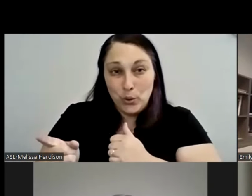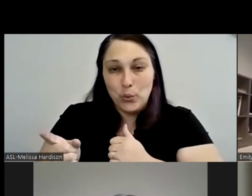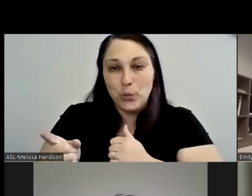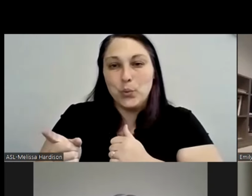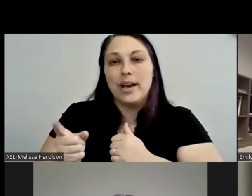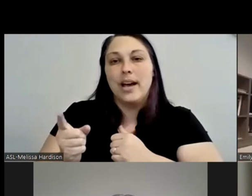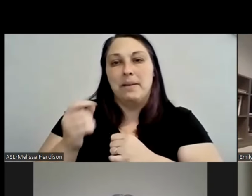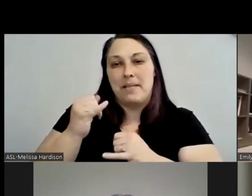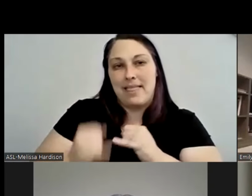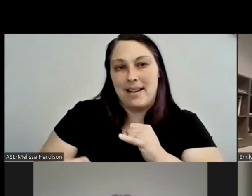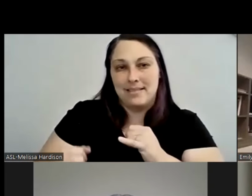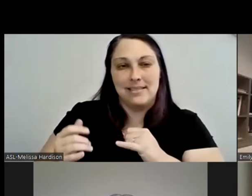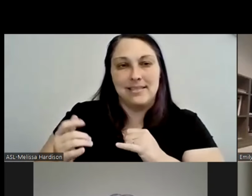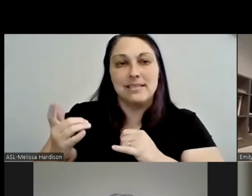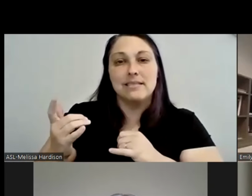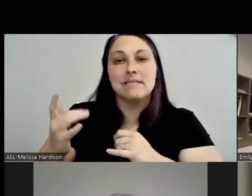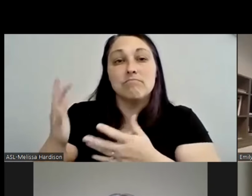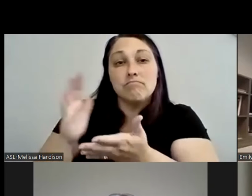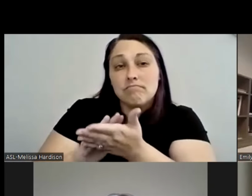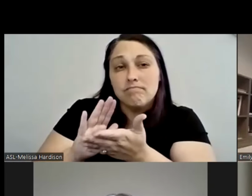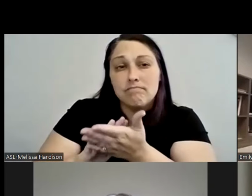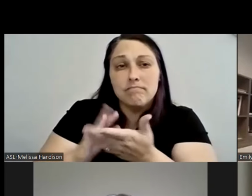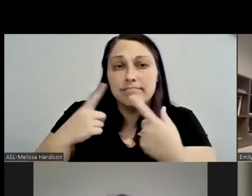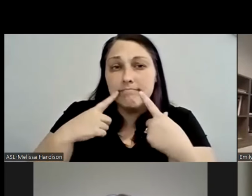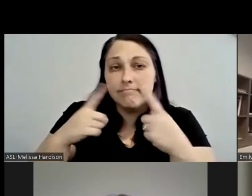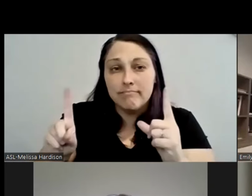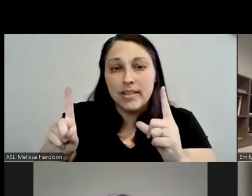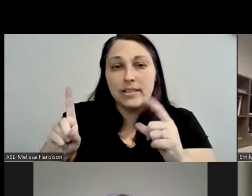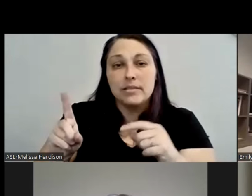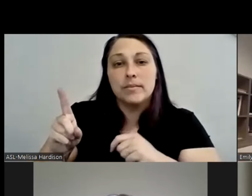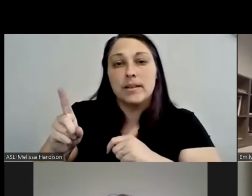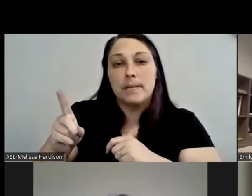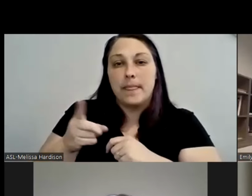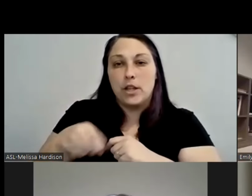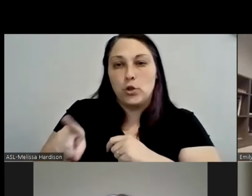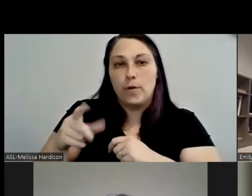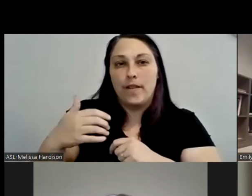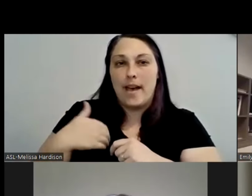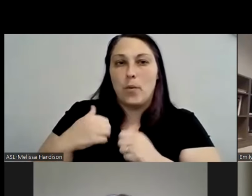old. Home modification is changing the home itself to make changes that